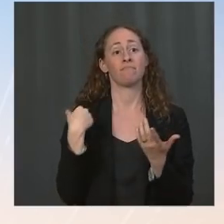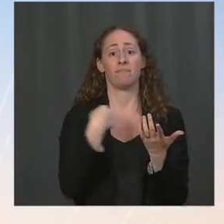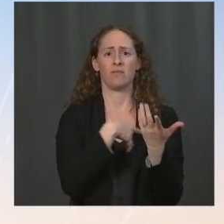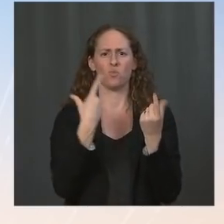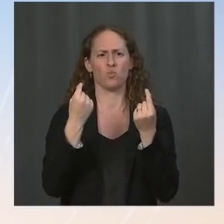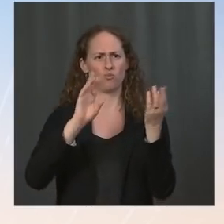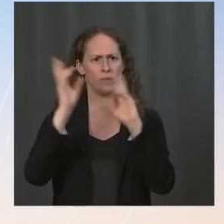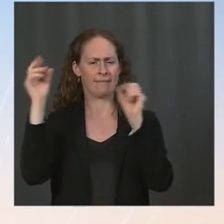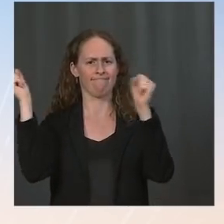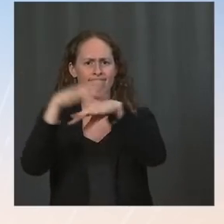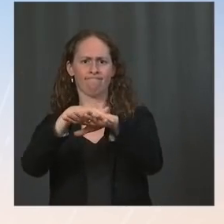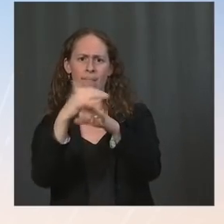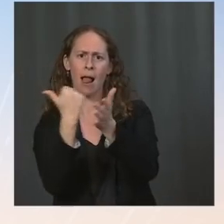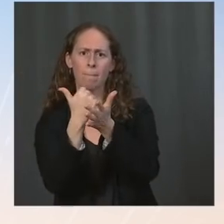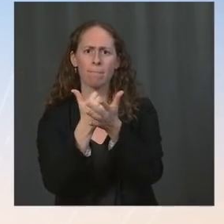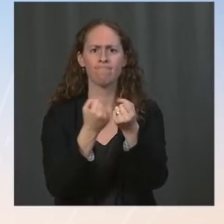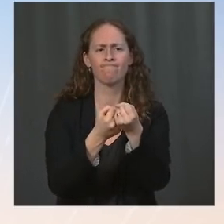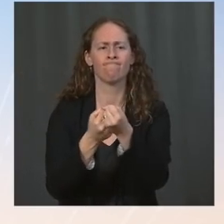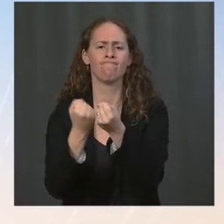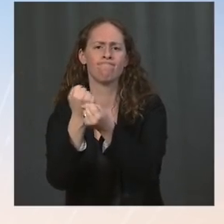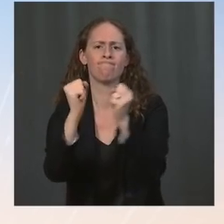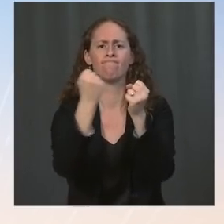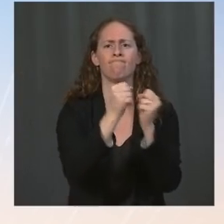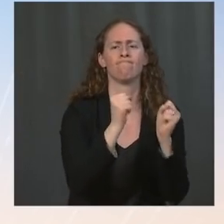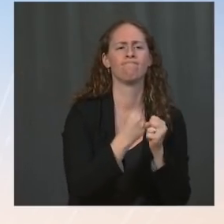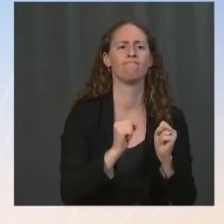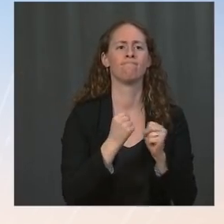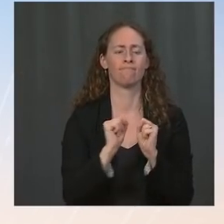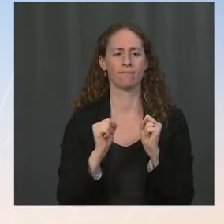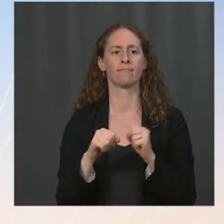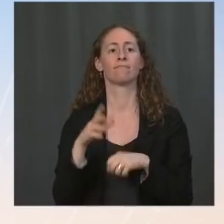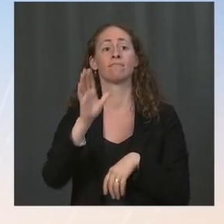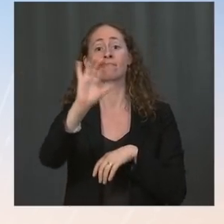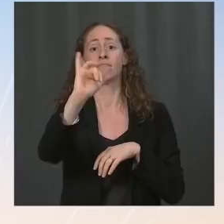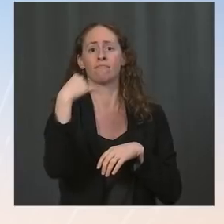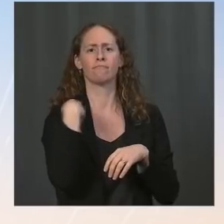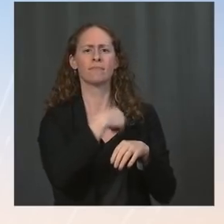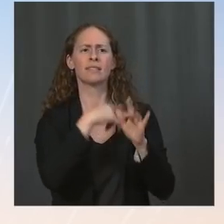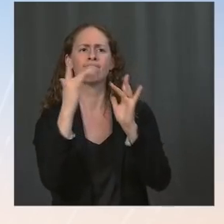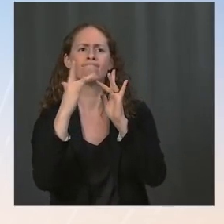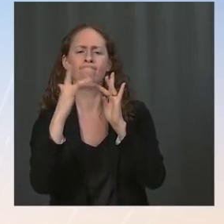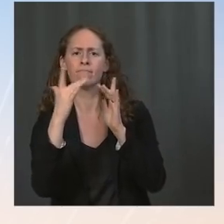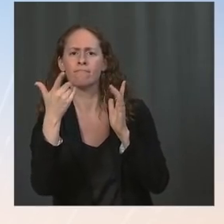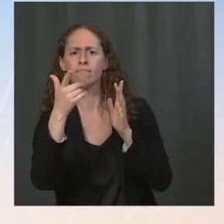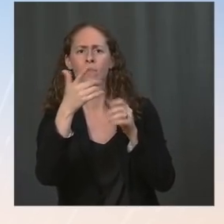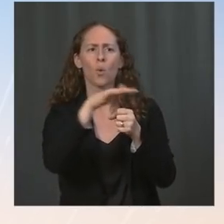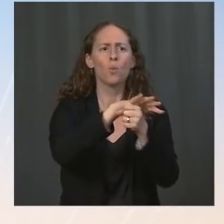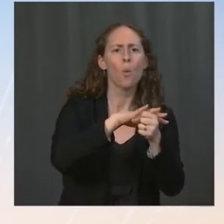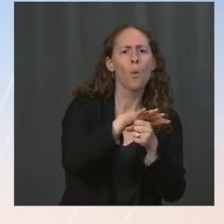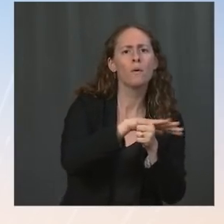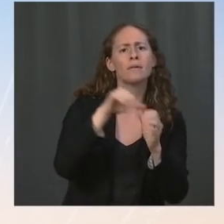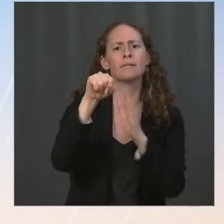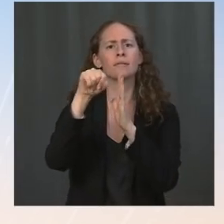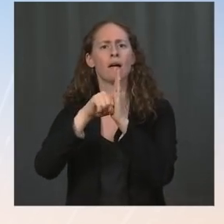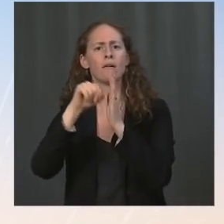and we are closely coordinating with state and local officials at every step of the way. Today, as damage assessments and response efforts